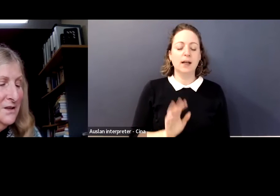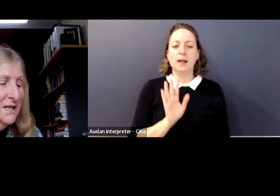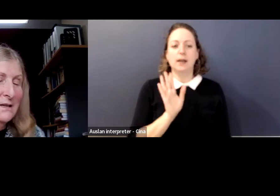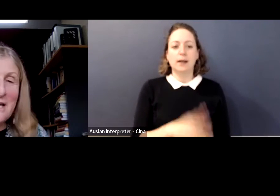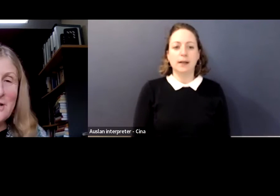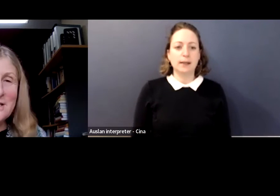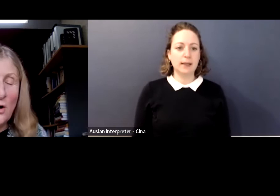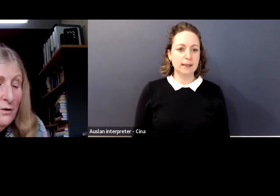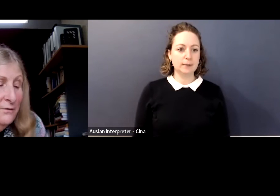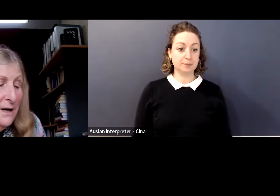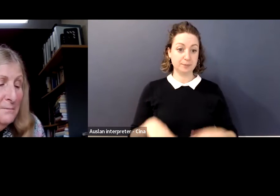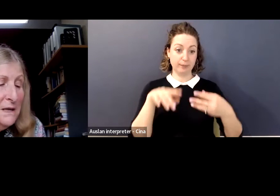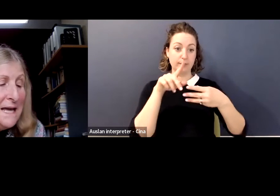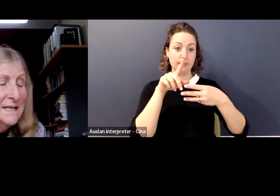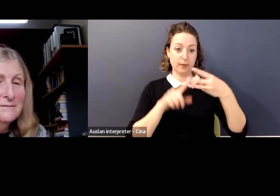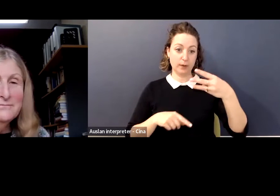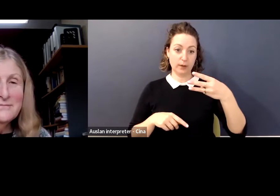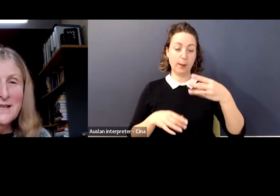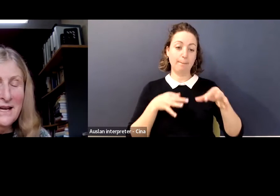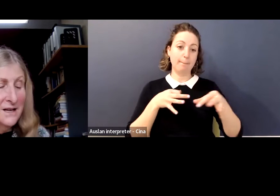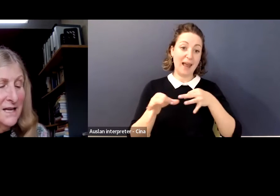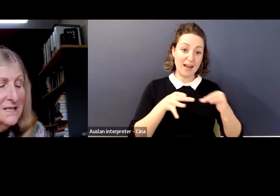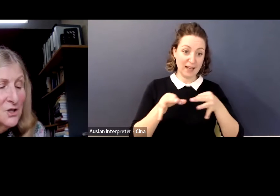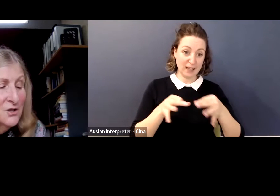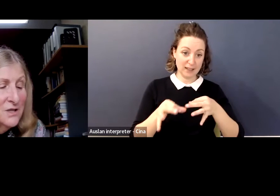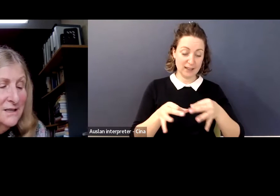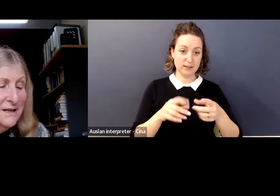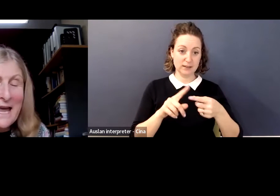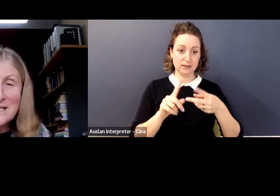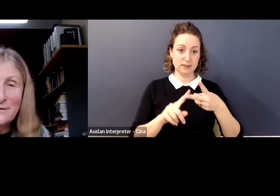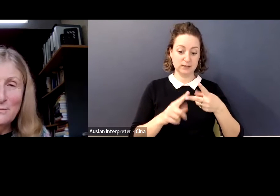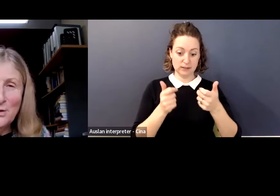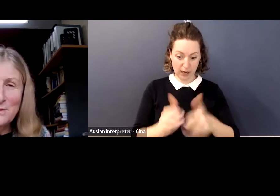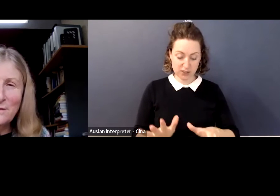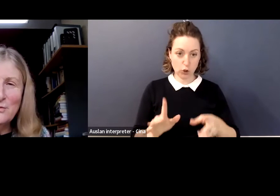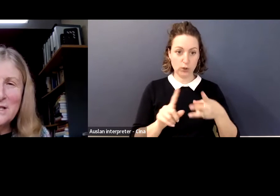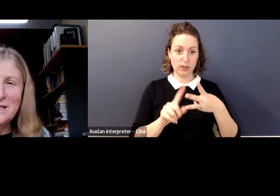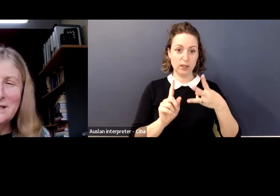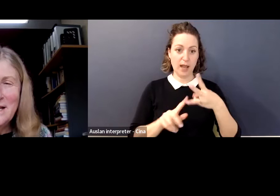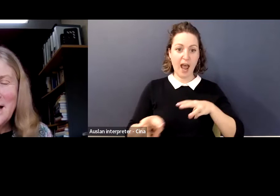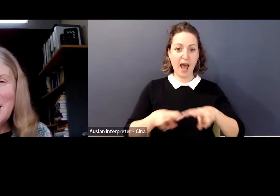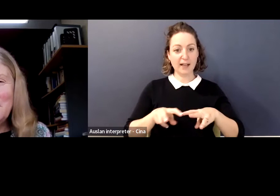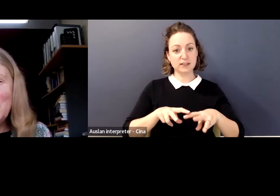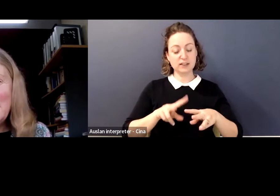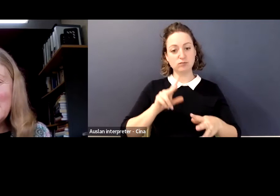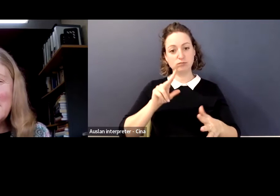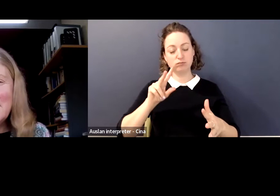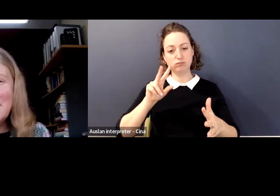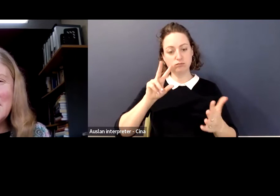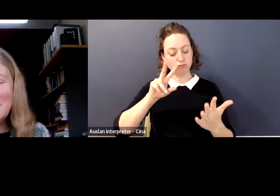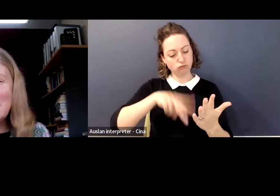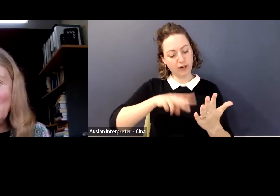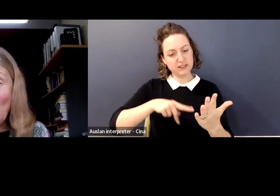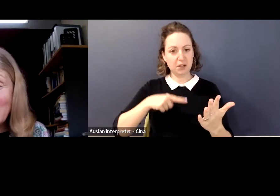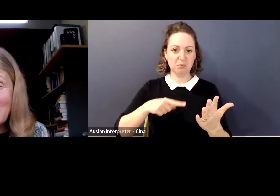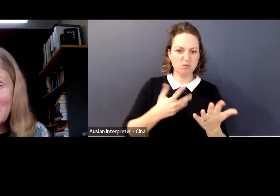The areas of planning, executing active and purposeful reading, planning essays, writing